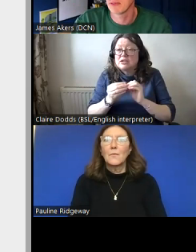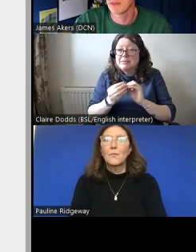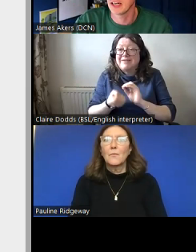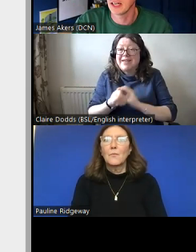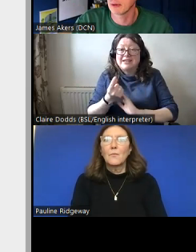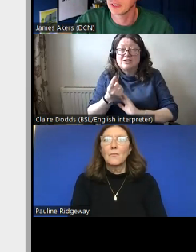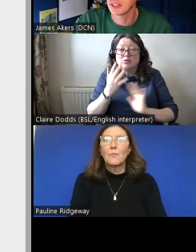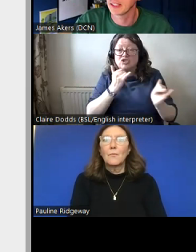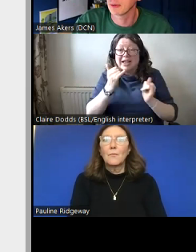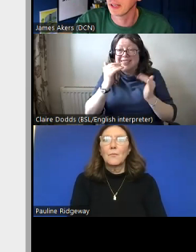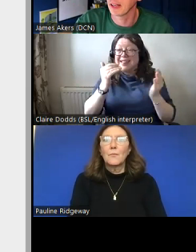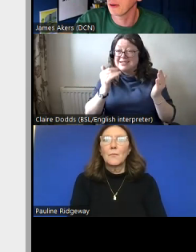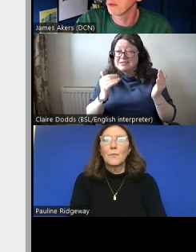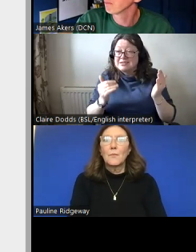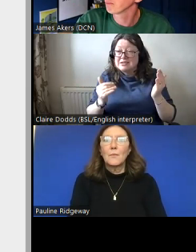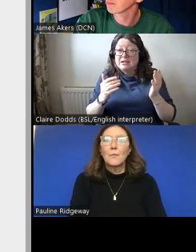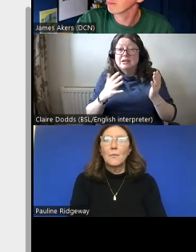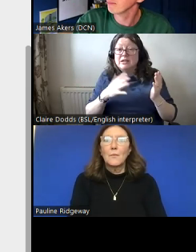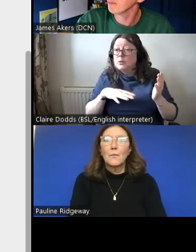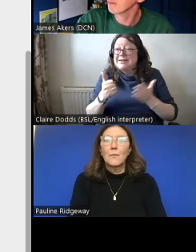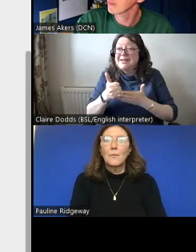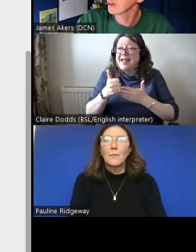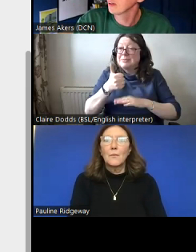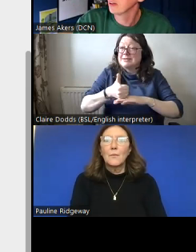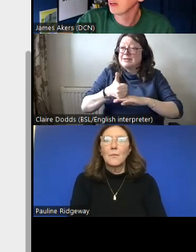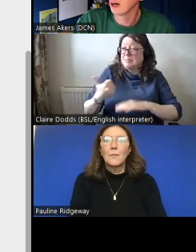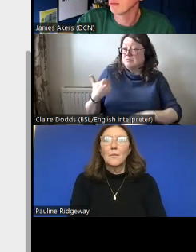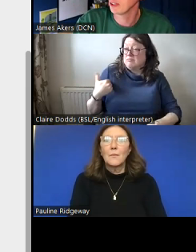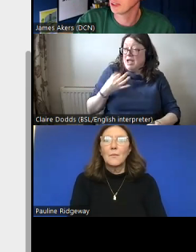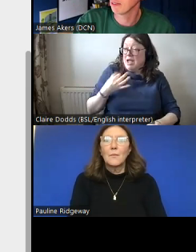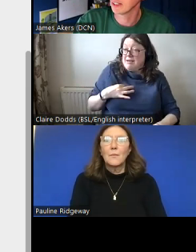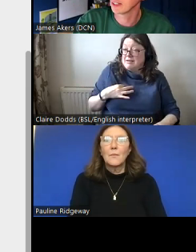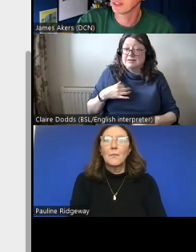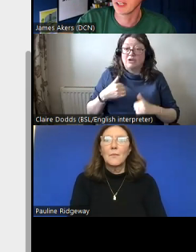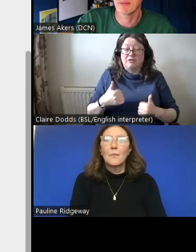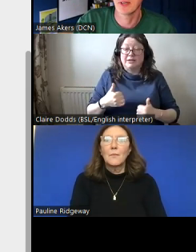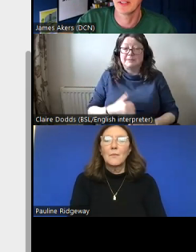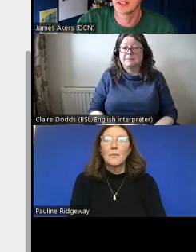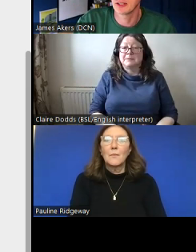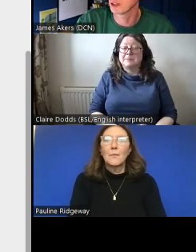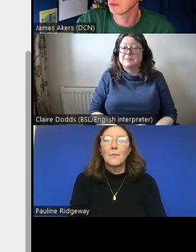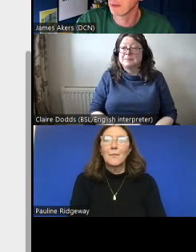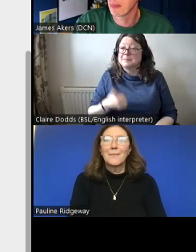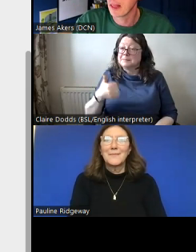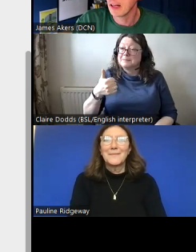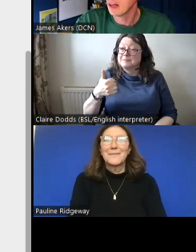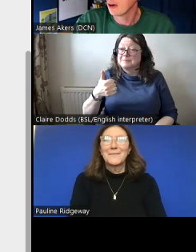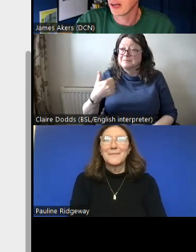If you need any help setting things up, you can do. You'll see events over time in the bottom bit.